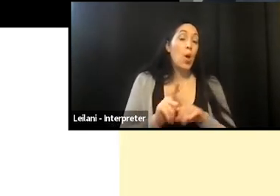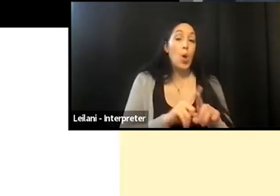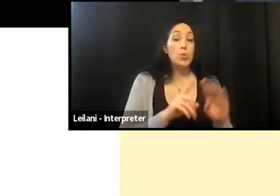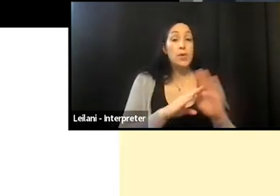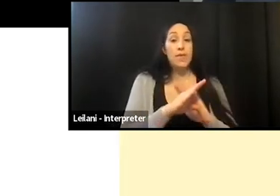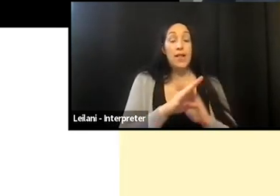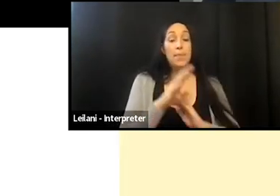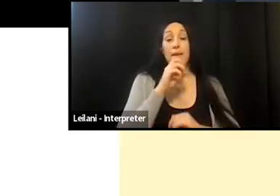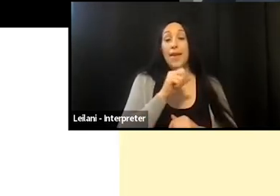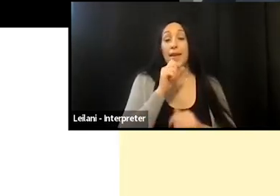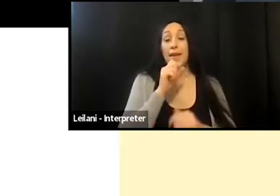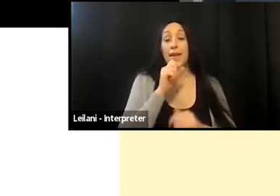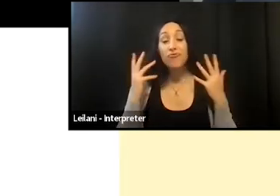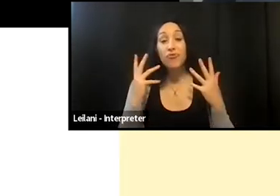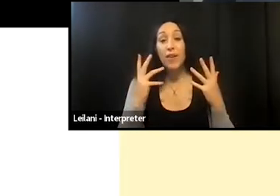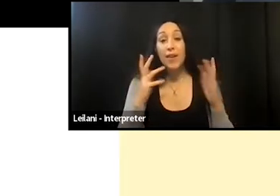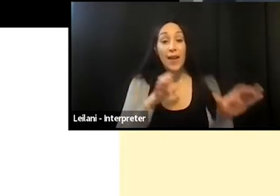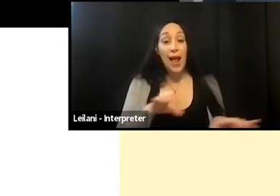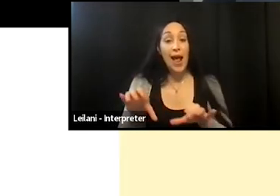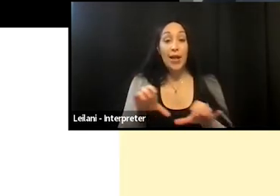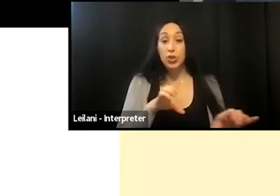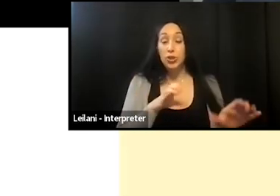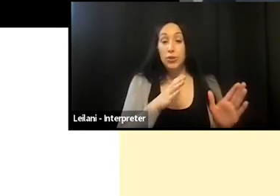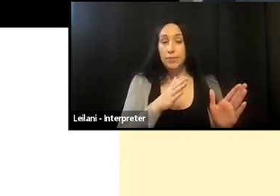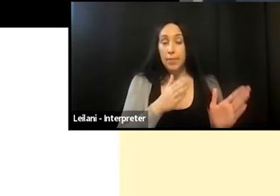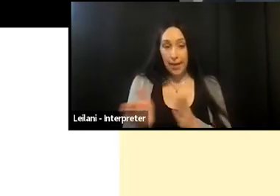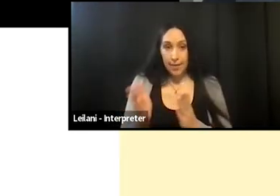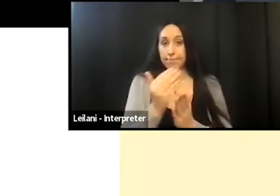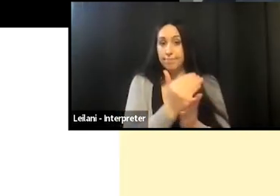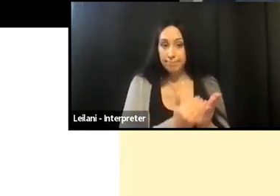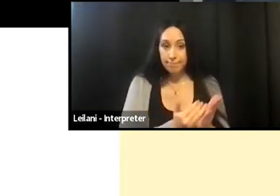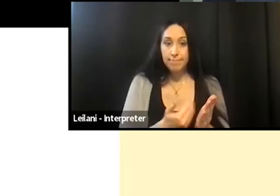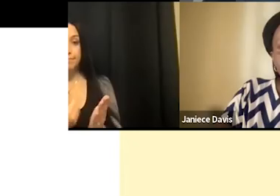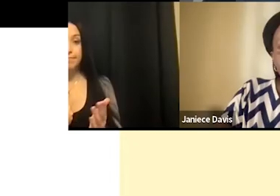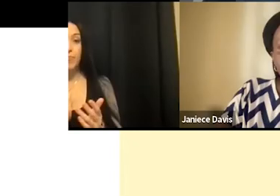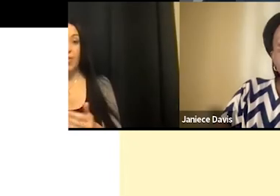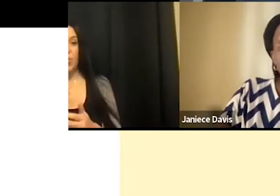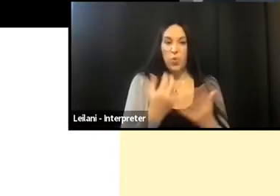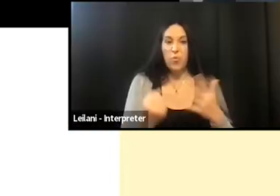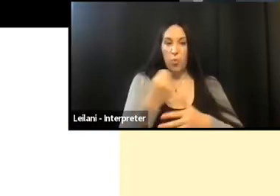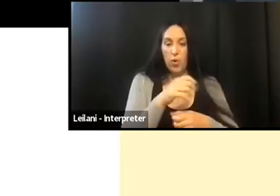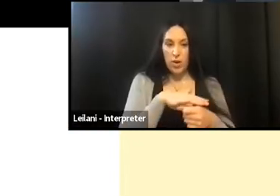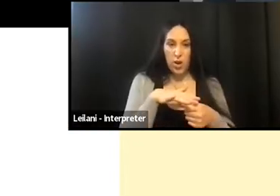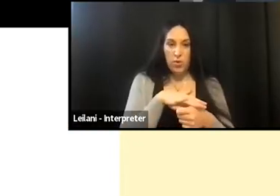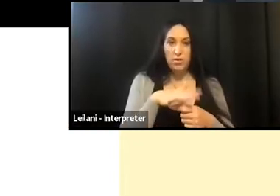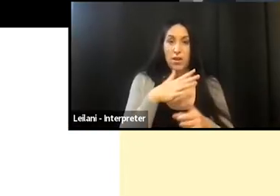for Miami-Dade where we had three priority areas identified: the built environment, outdoor spaces,